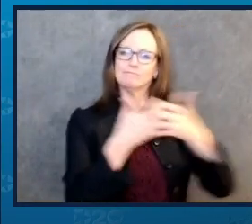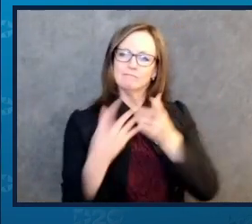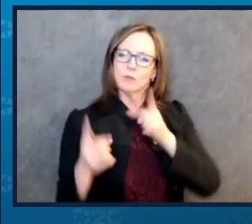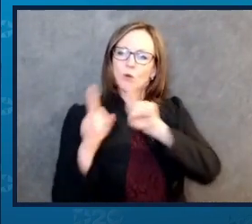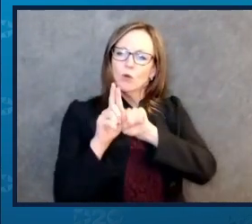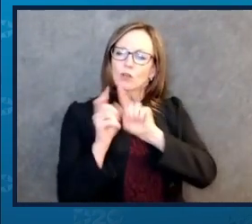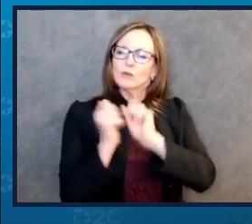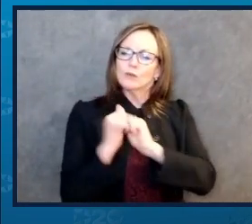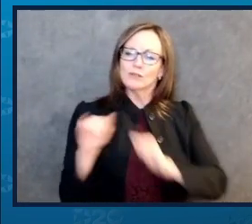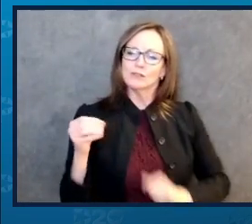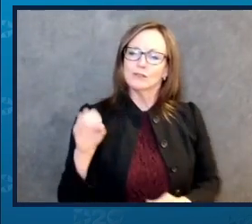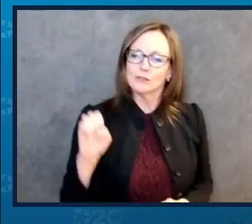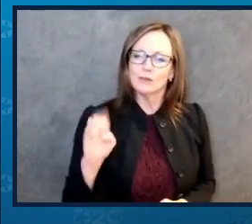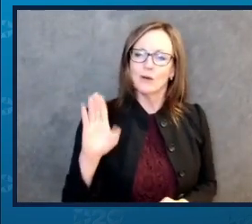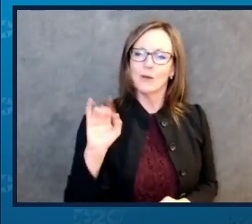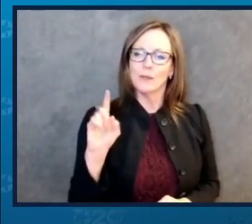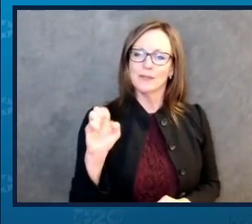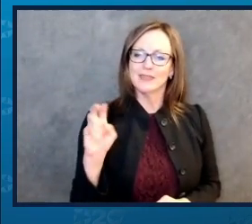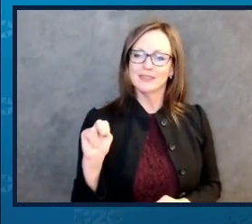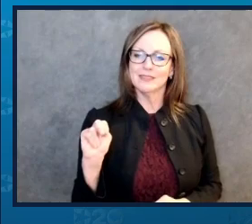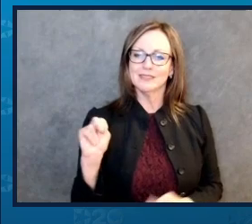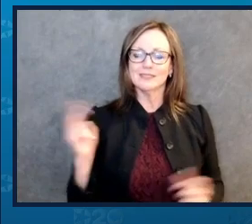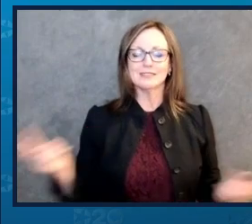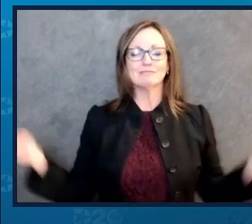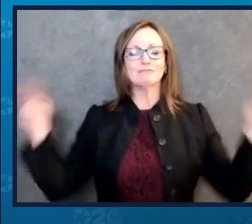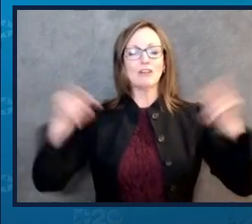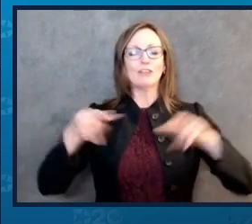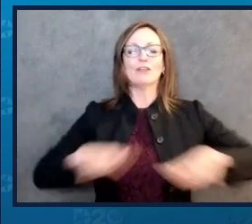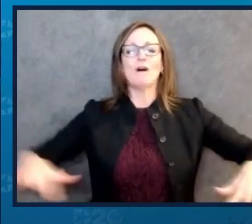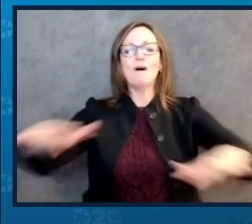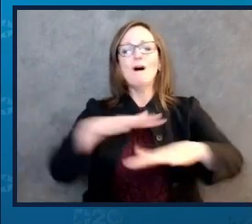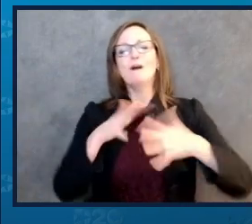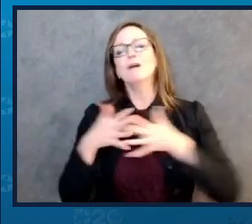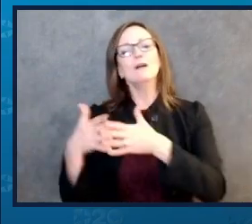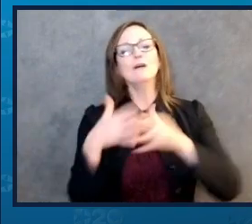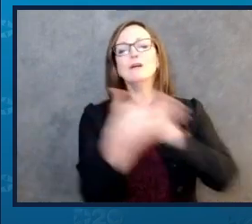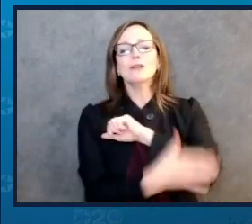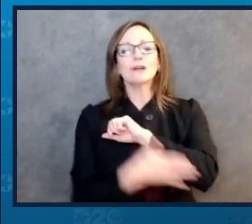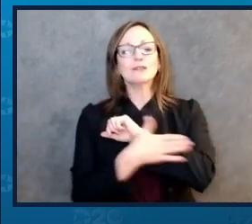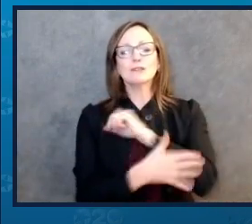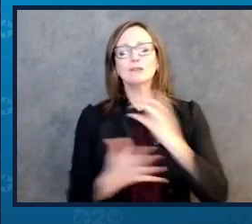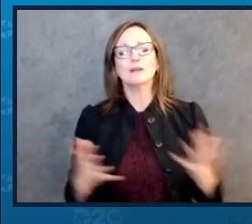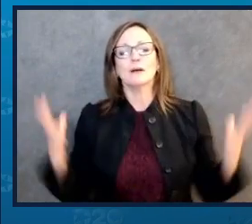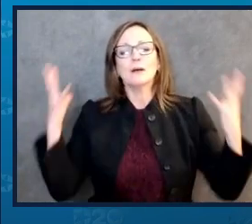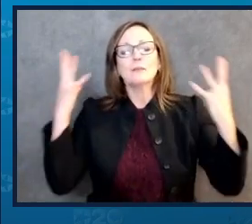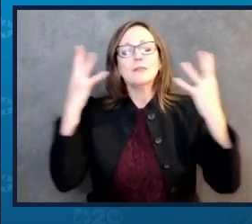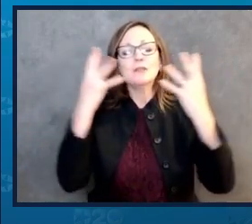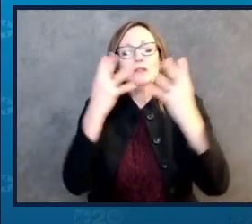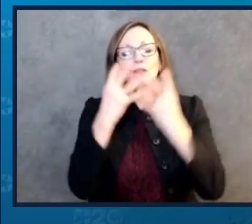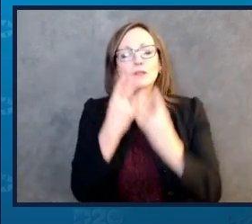AS A BELOVED COMMUNITY, WHERE